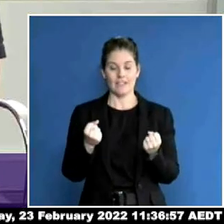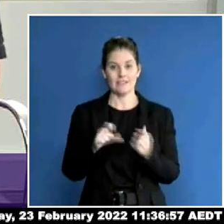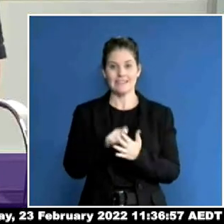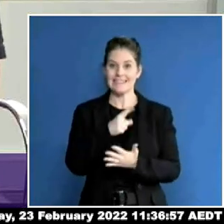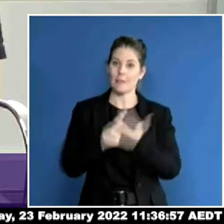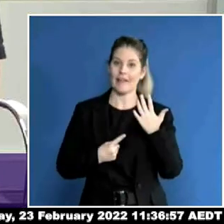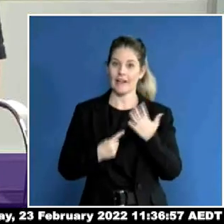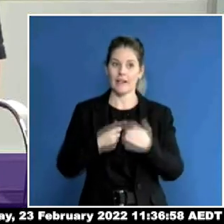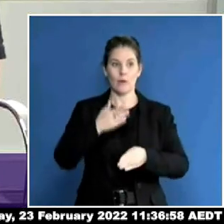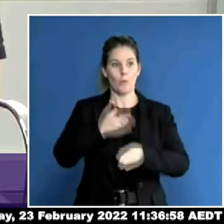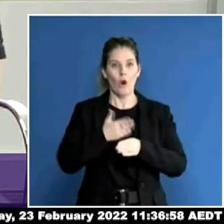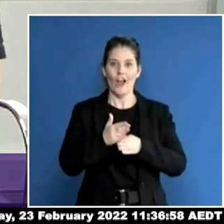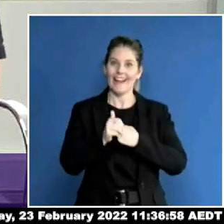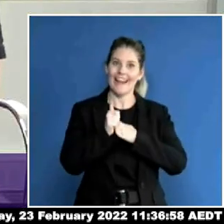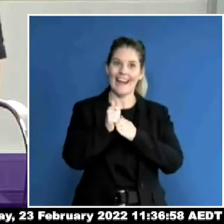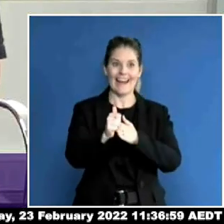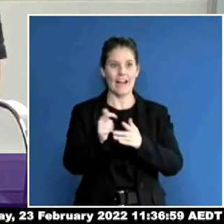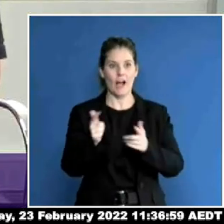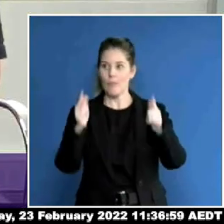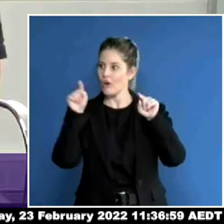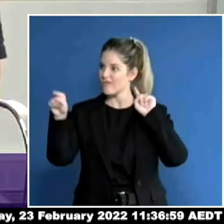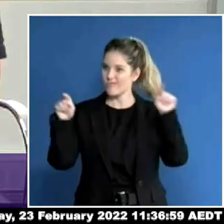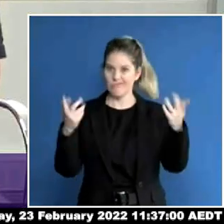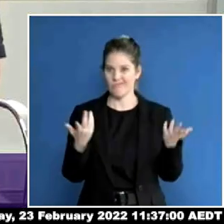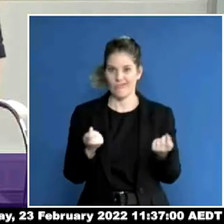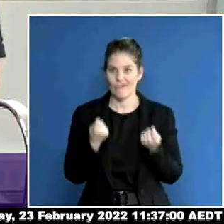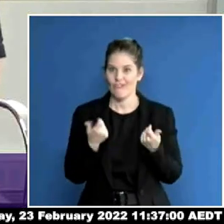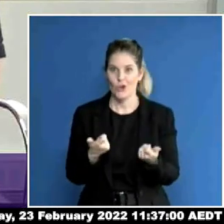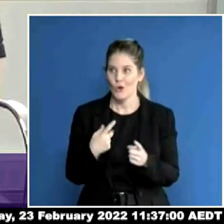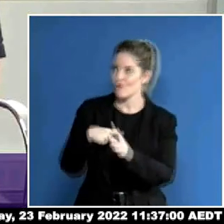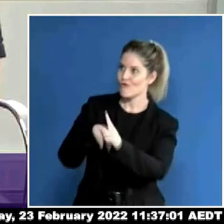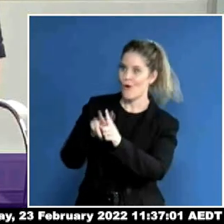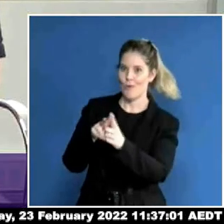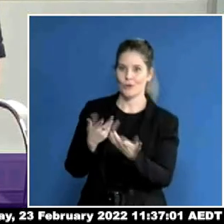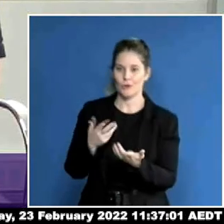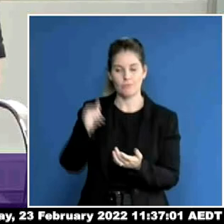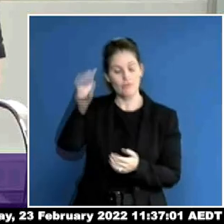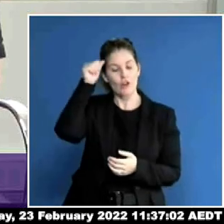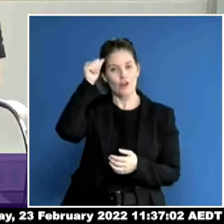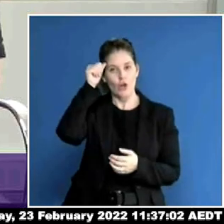We know from the University of Melbourne's Community Attitude Study that only, I think,